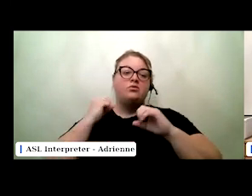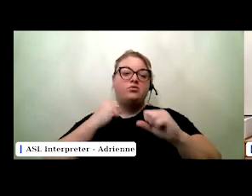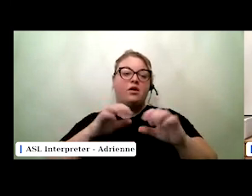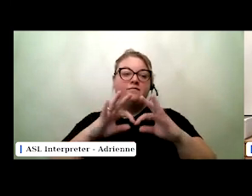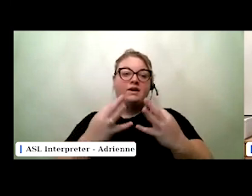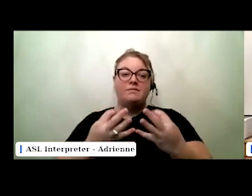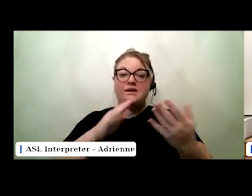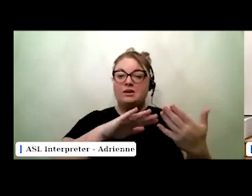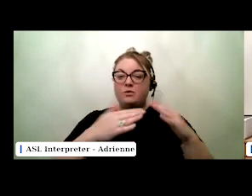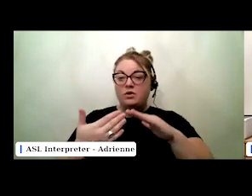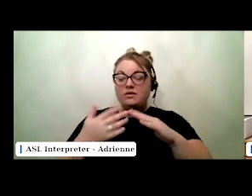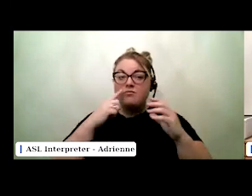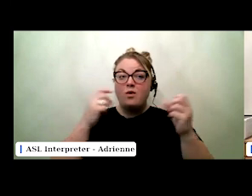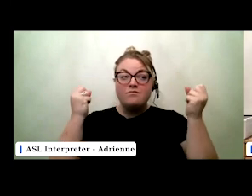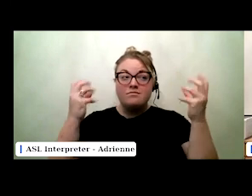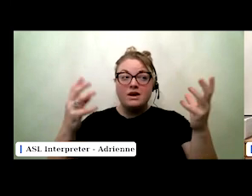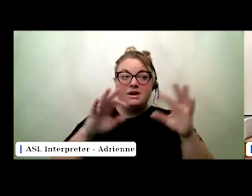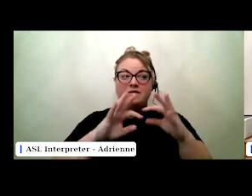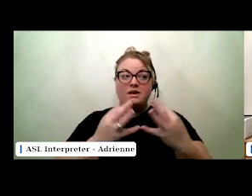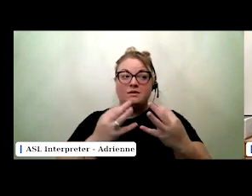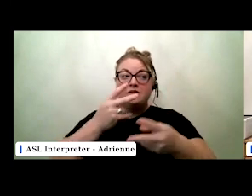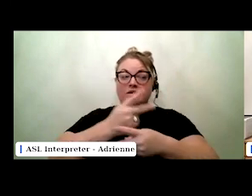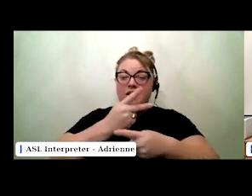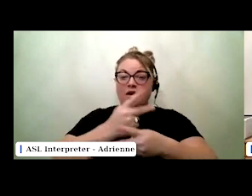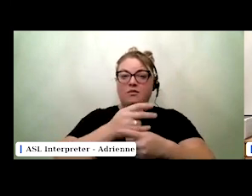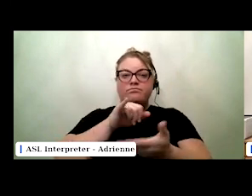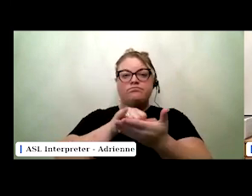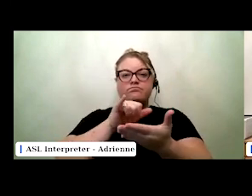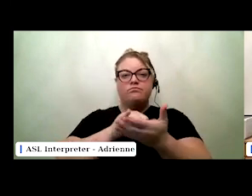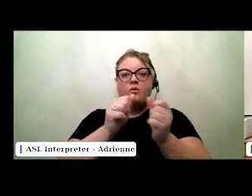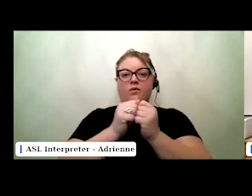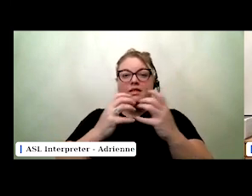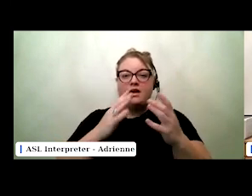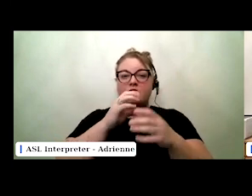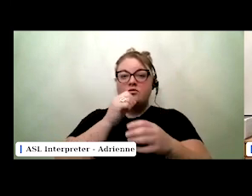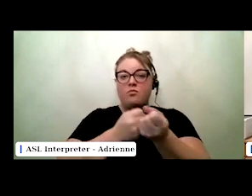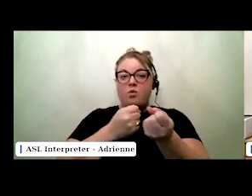And in millions of families this care wouldn't be possible without the support of direct care workers.